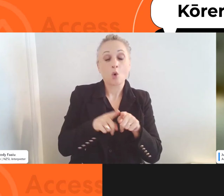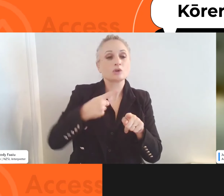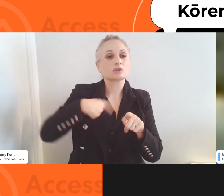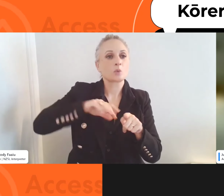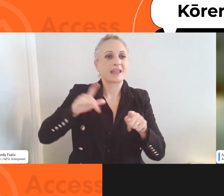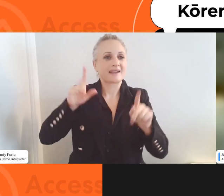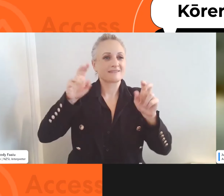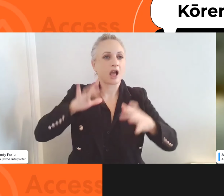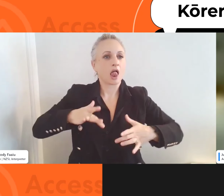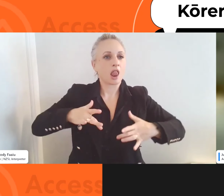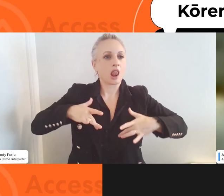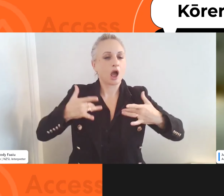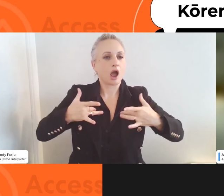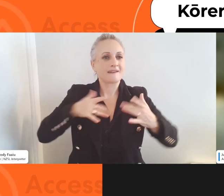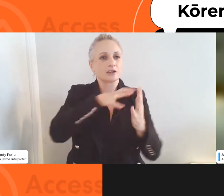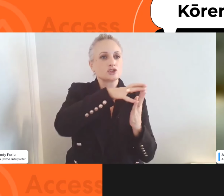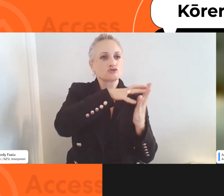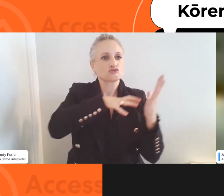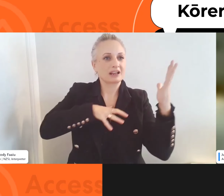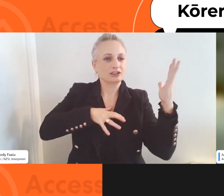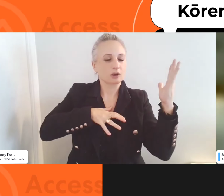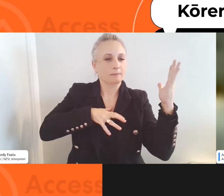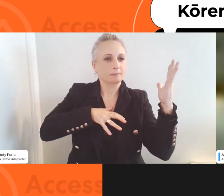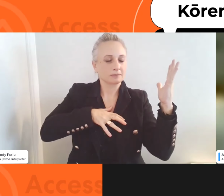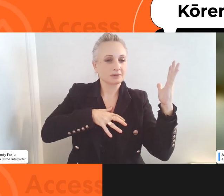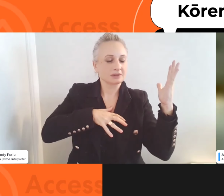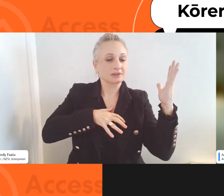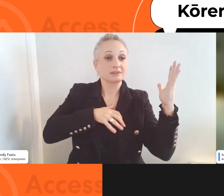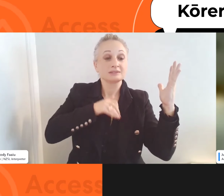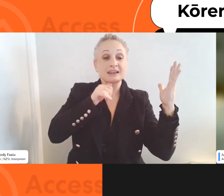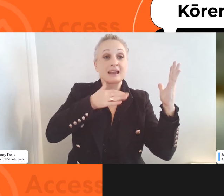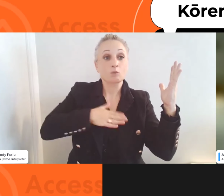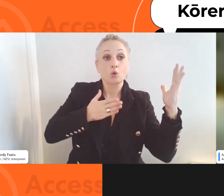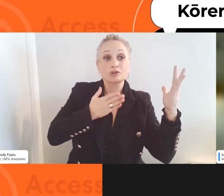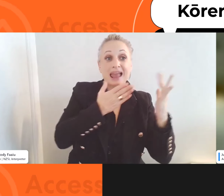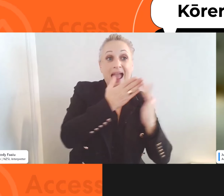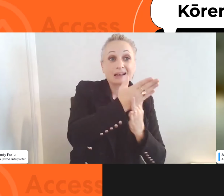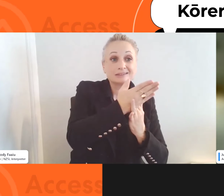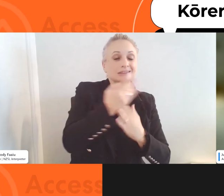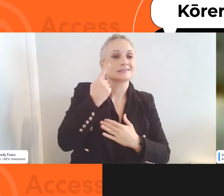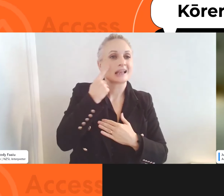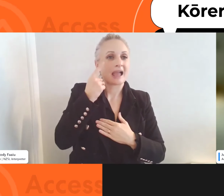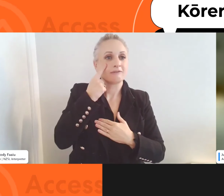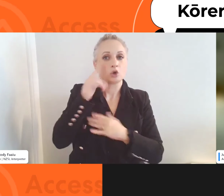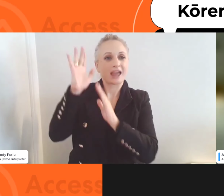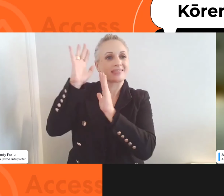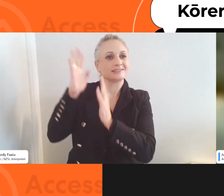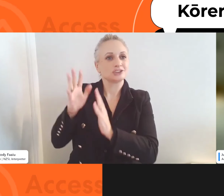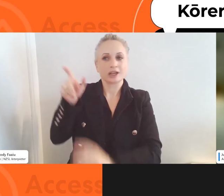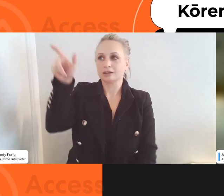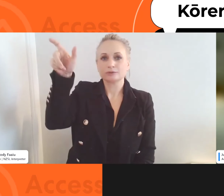We are placing a link in the chat and you can click on that. This